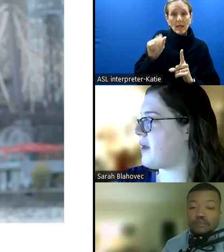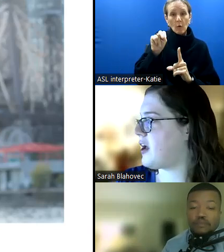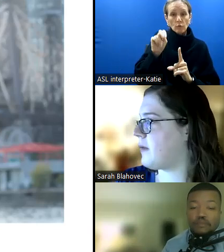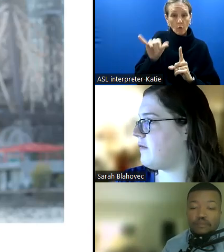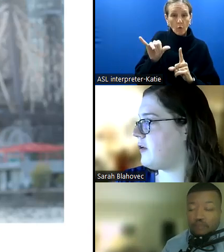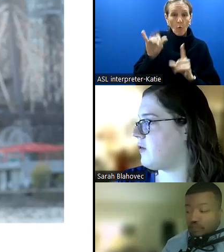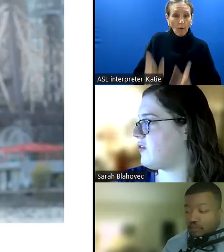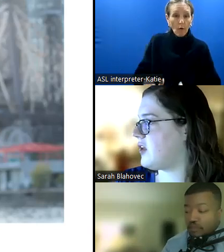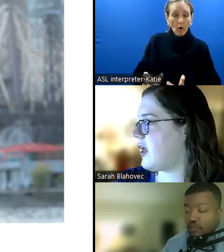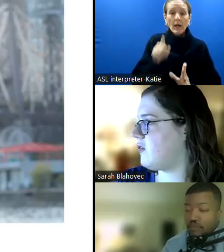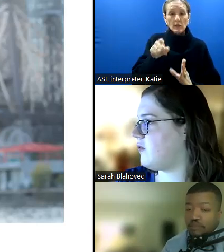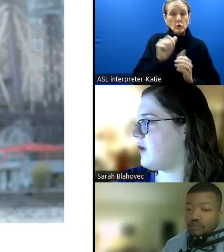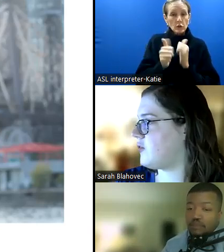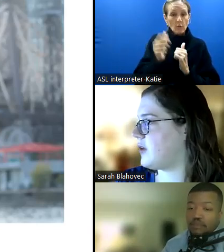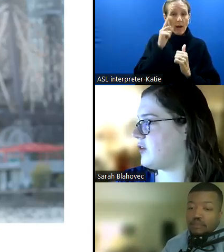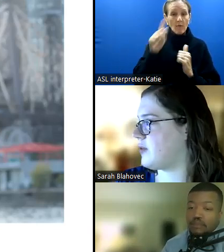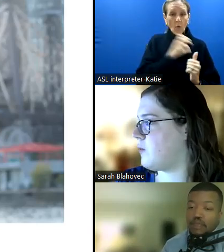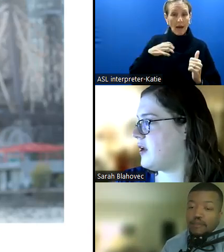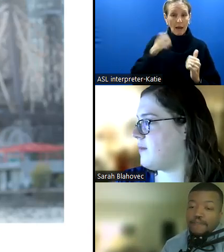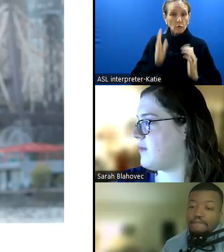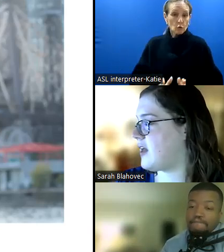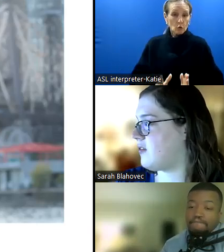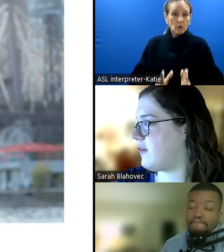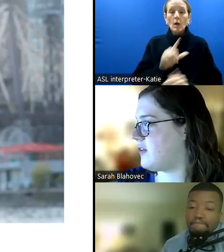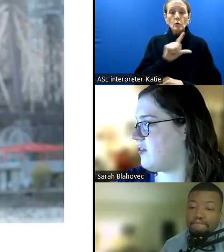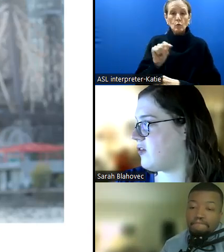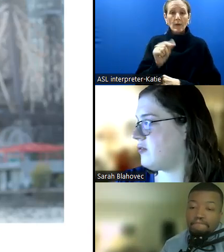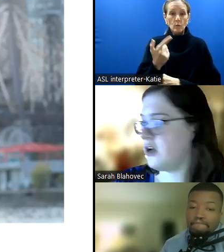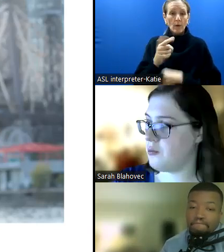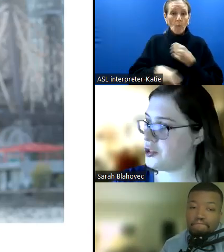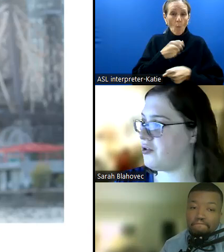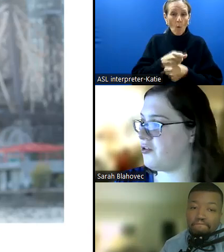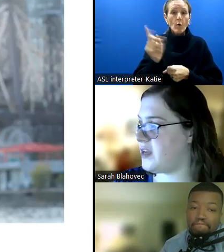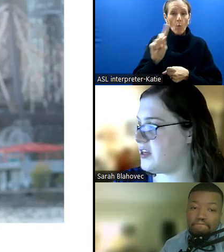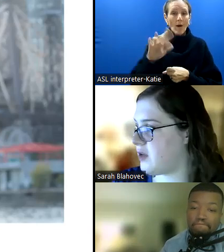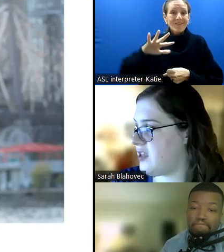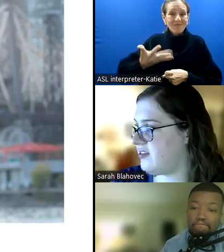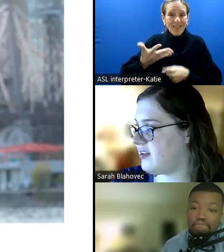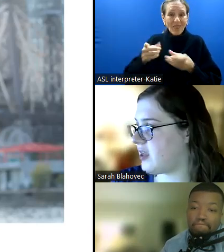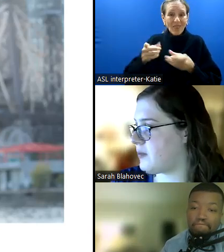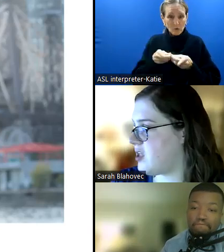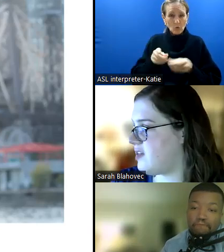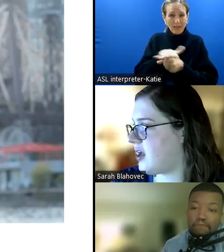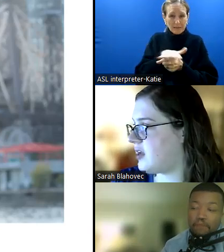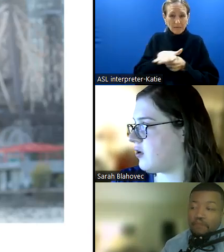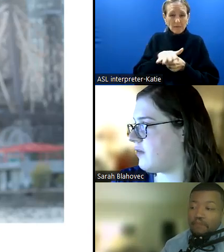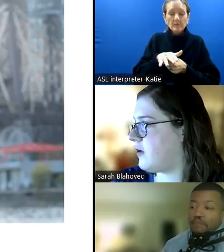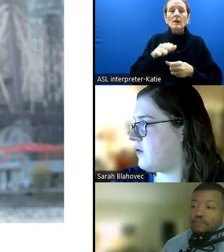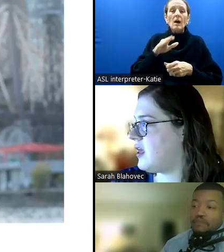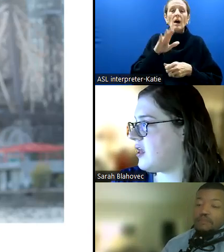Rebecca ran for New York City Council in 2021 in Manhattan's 5th District, which includes Midtown East, the Upper East Side, Yorkville,